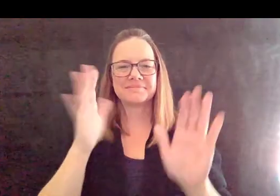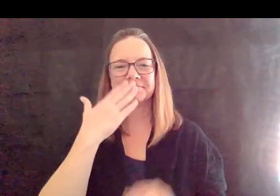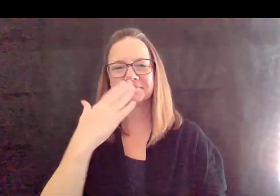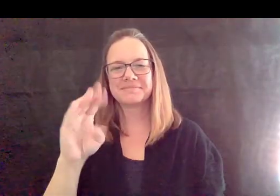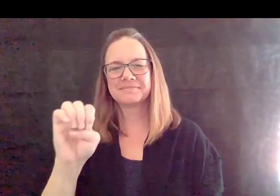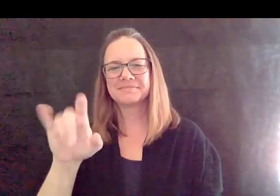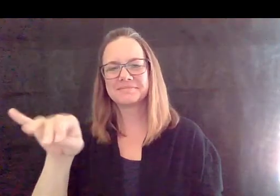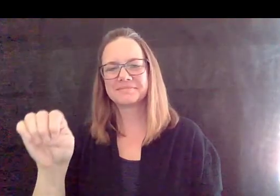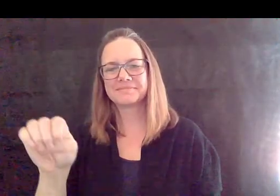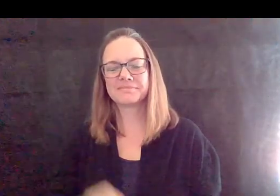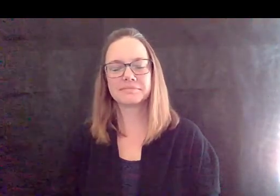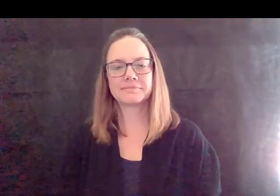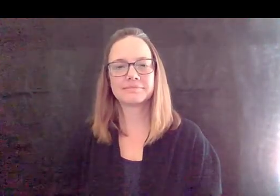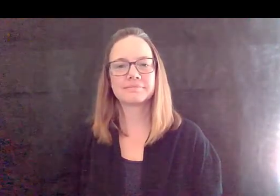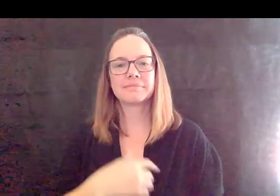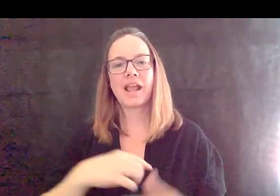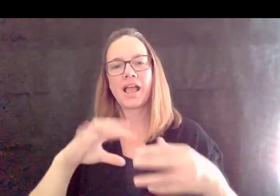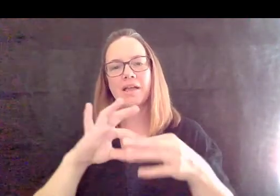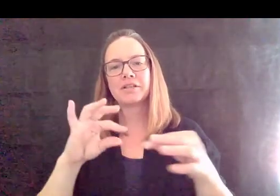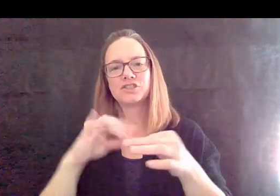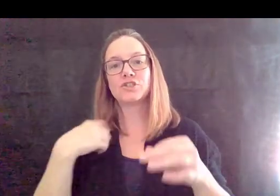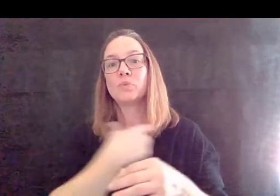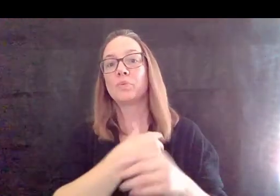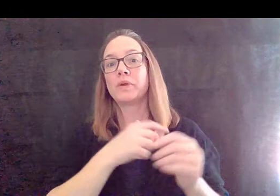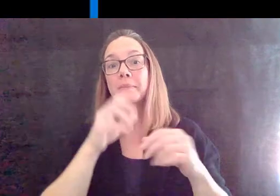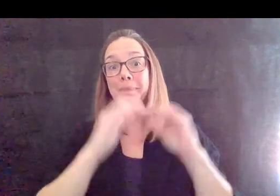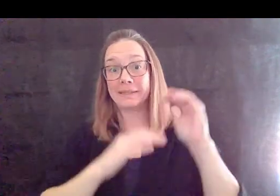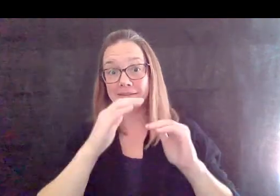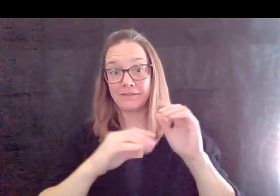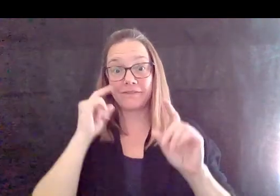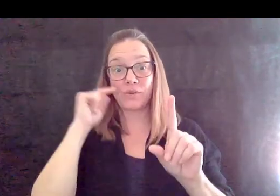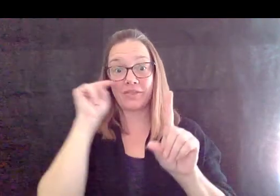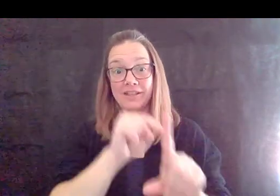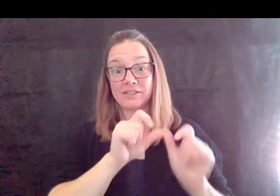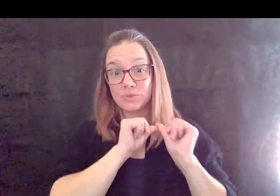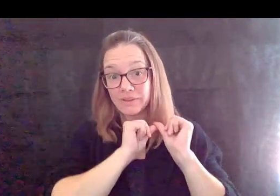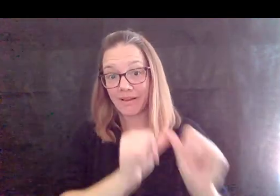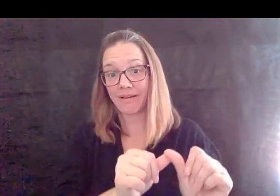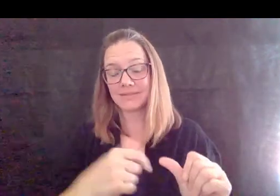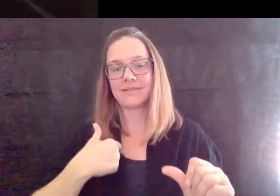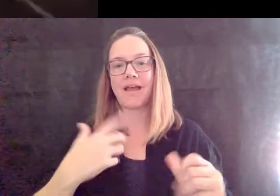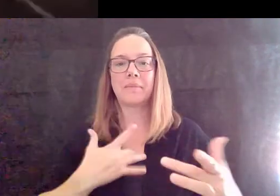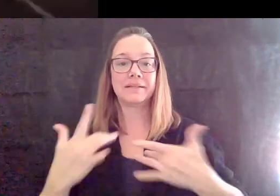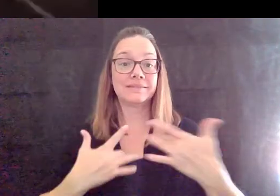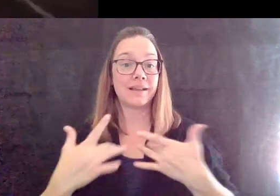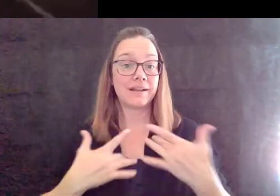Great. Thanks, Ellie. [END PLAYBACK] I mentioned that we built this to last. I think the thing I'm excited about here